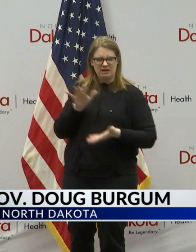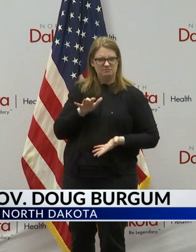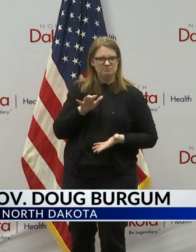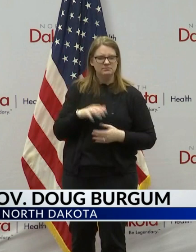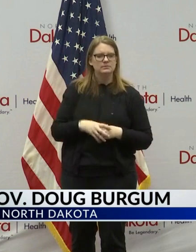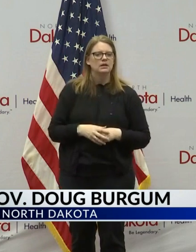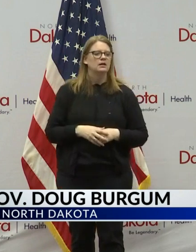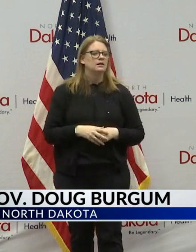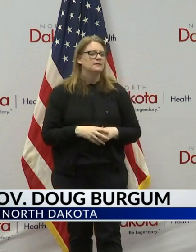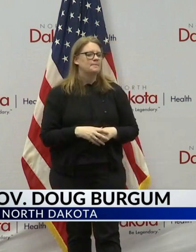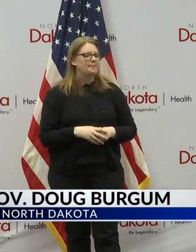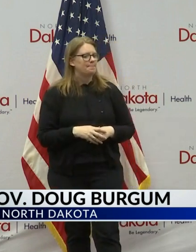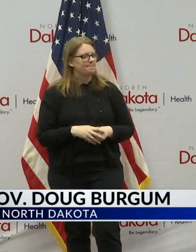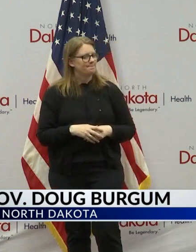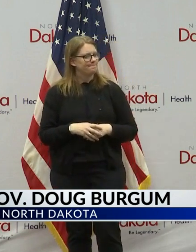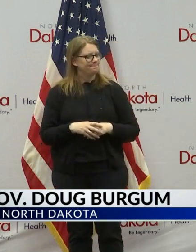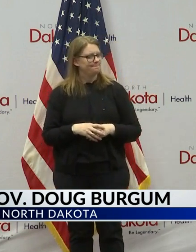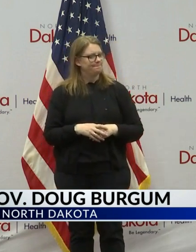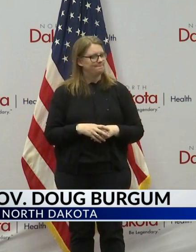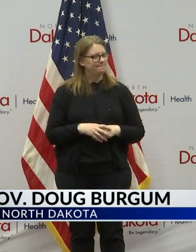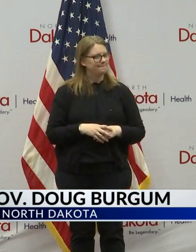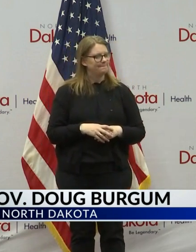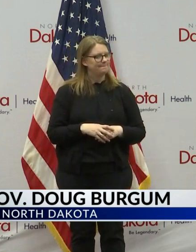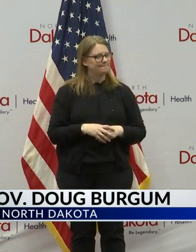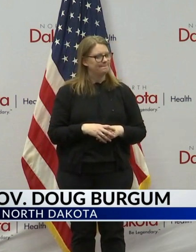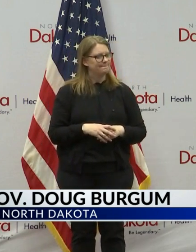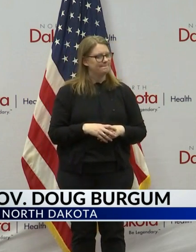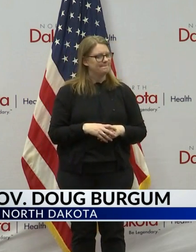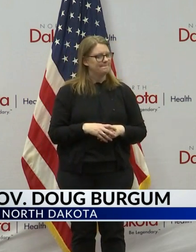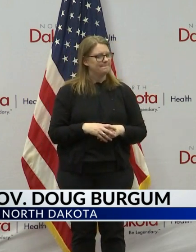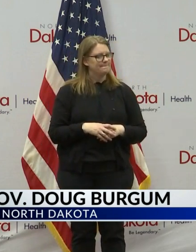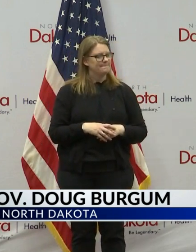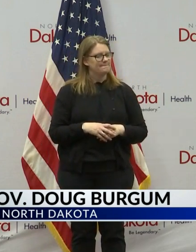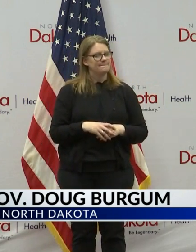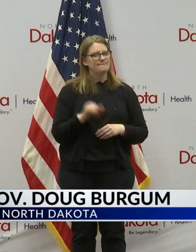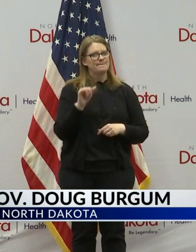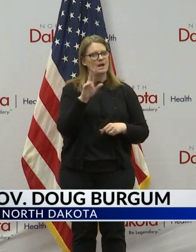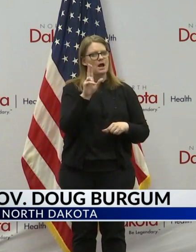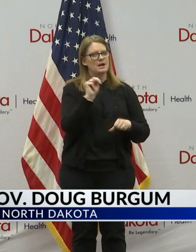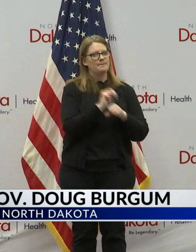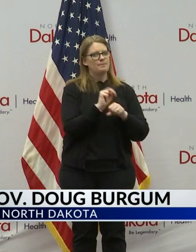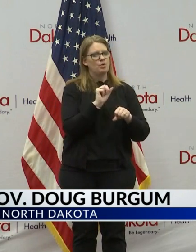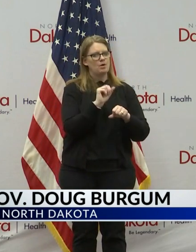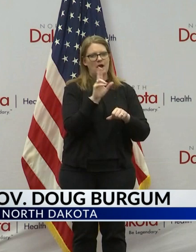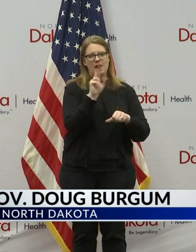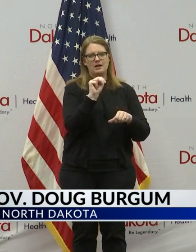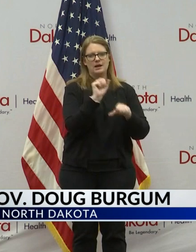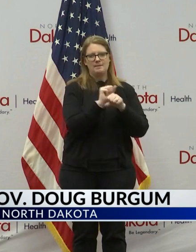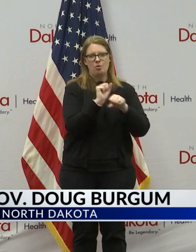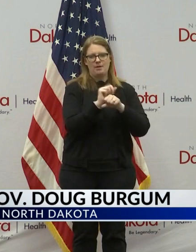UNDER THE FEDERAL GUIDELINES. A COUPLE OF OTHER UPDATES